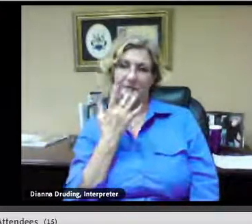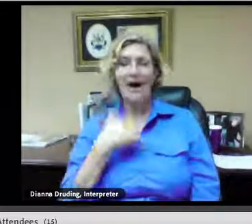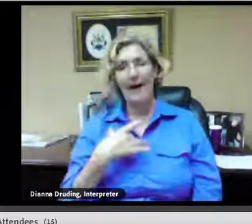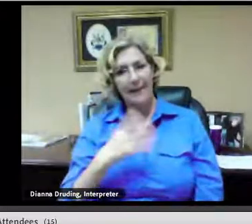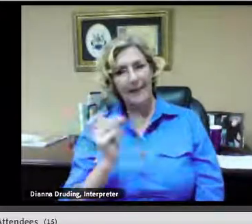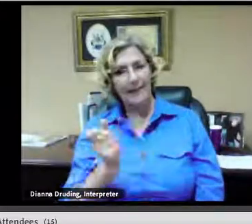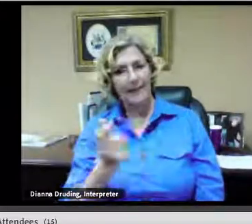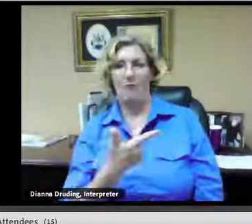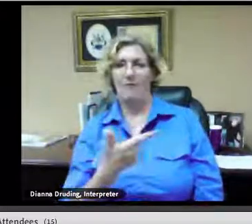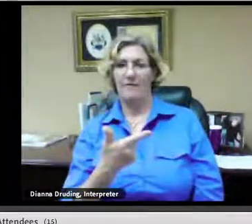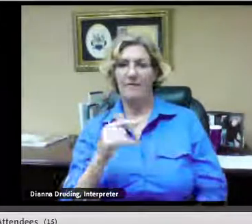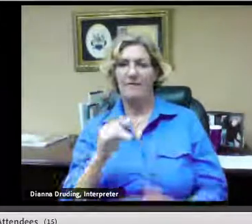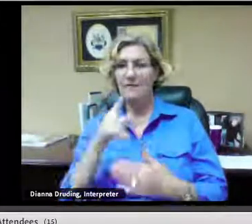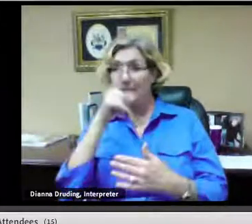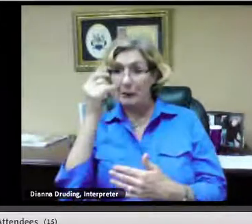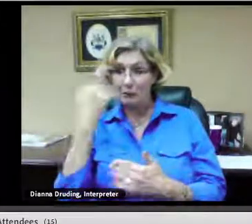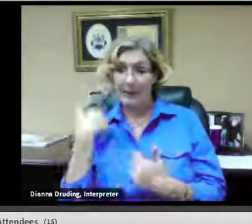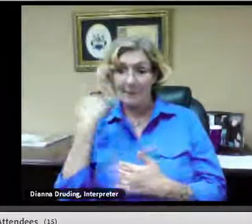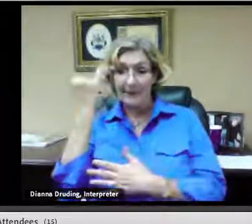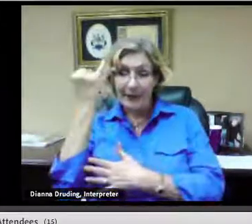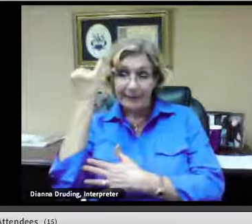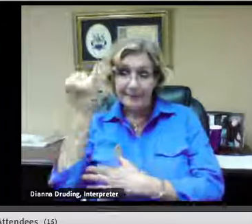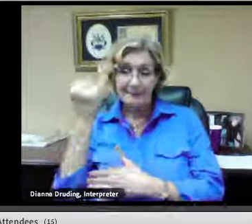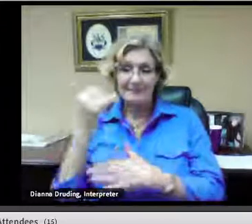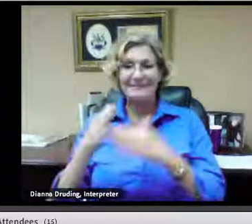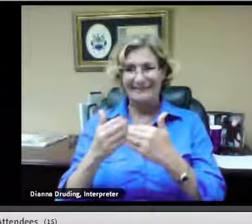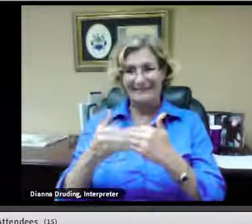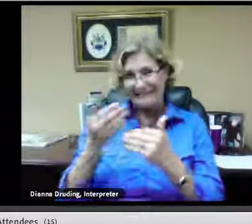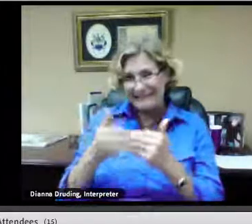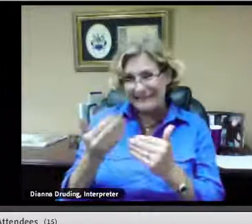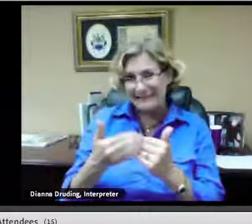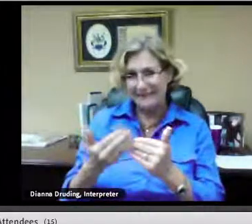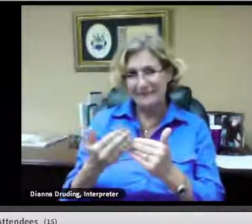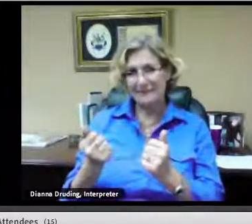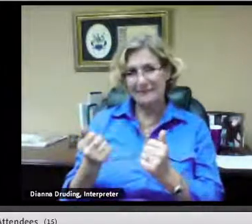and that's really what it is, you know, the ease or how easily